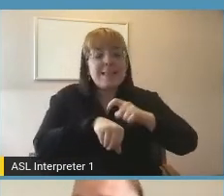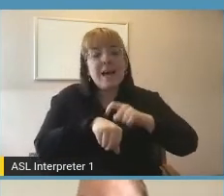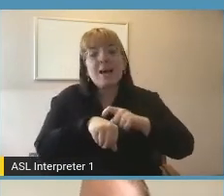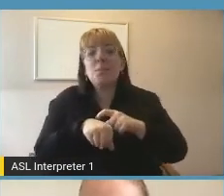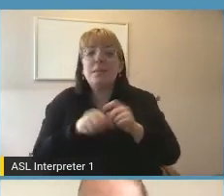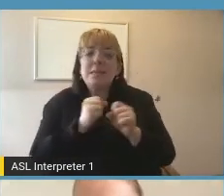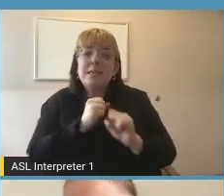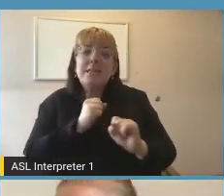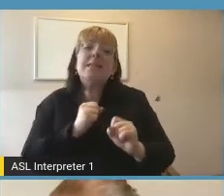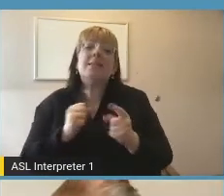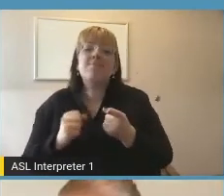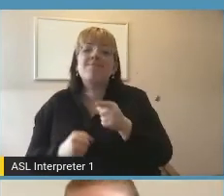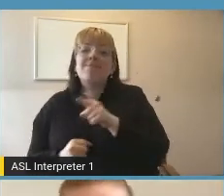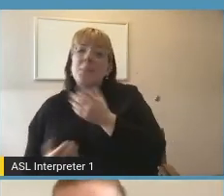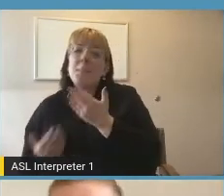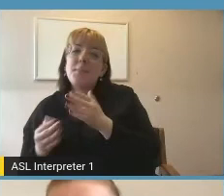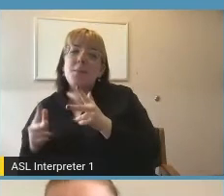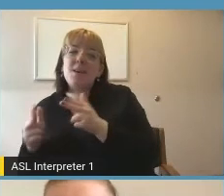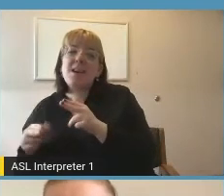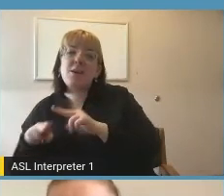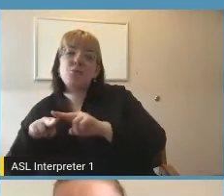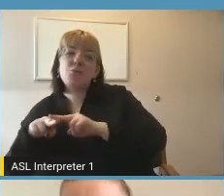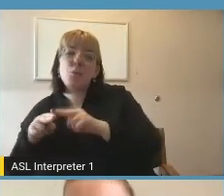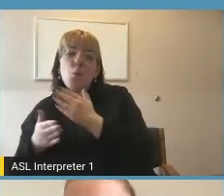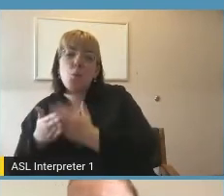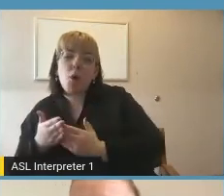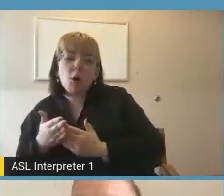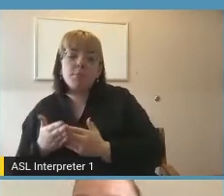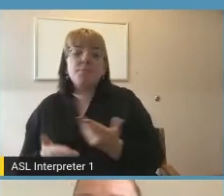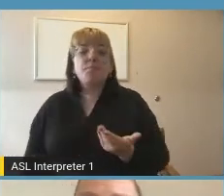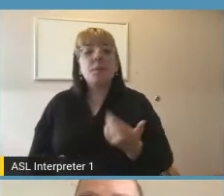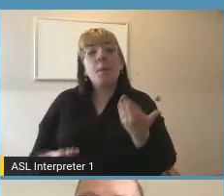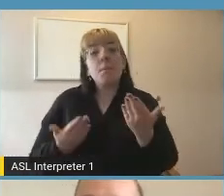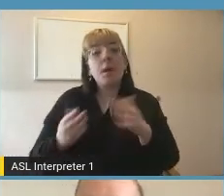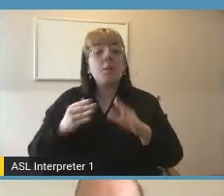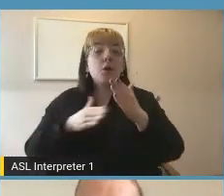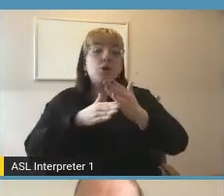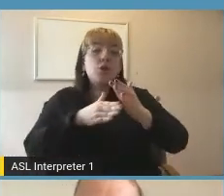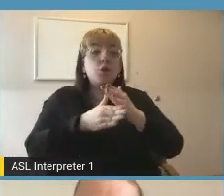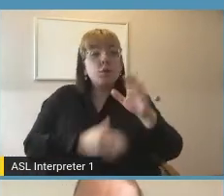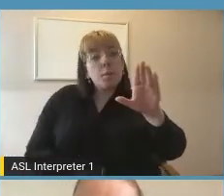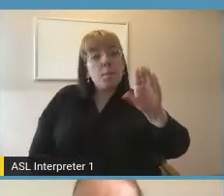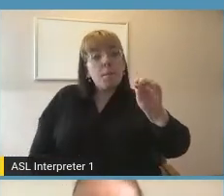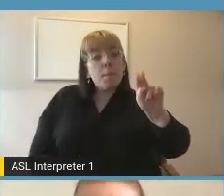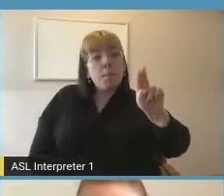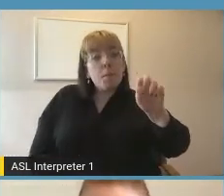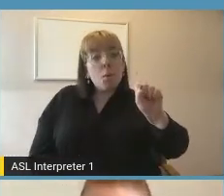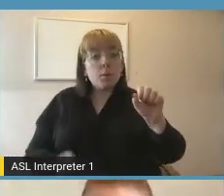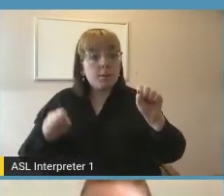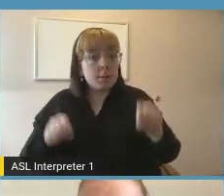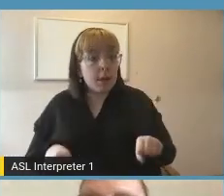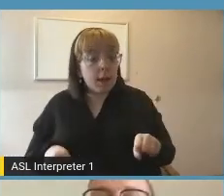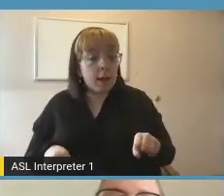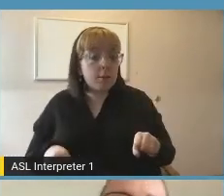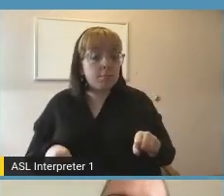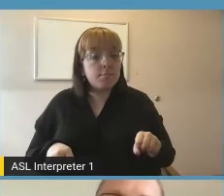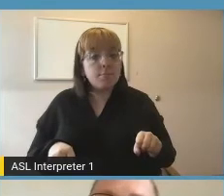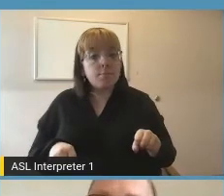cutting that and maybe sharing it as a bonus little bit later. But thinking about the overall